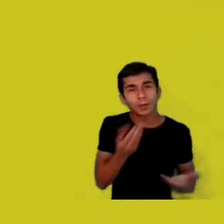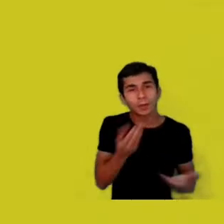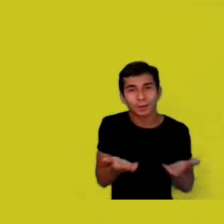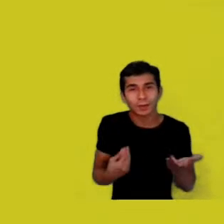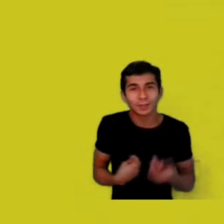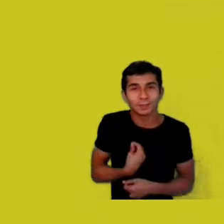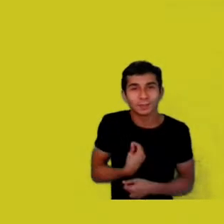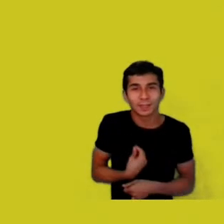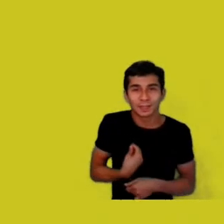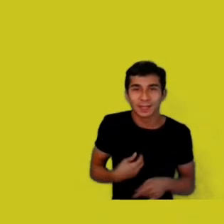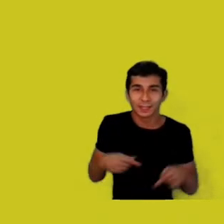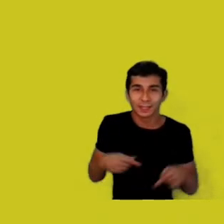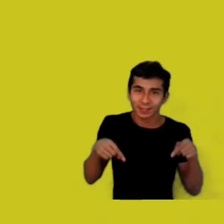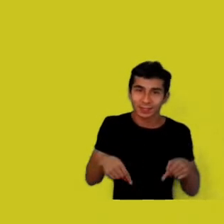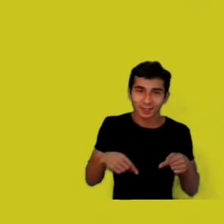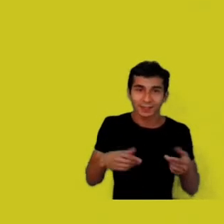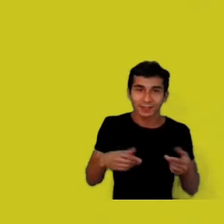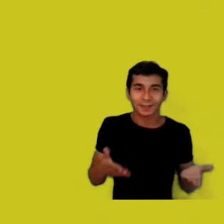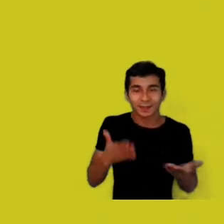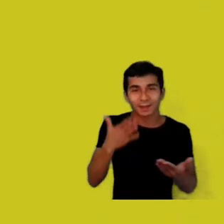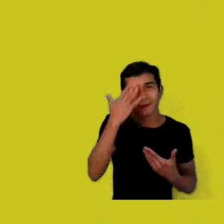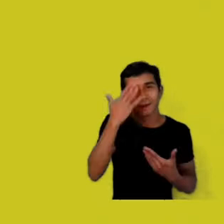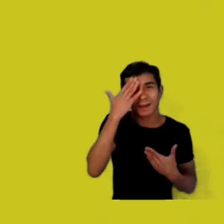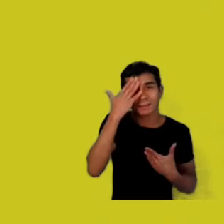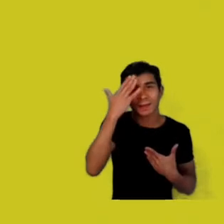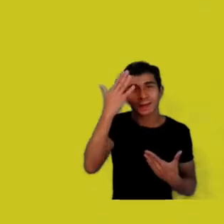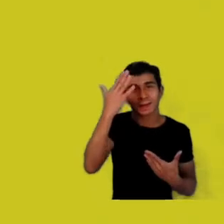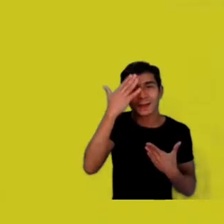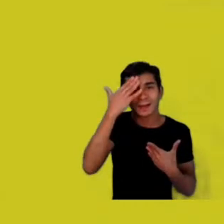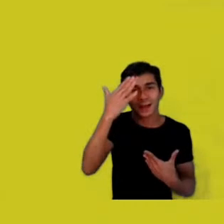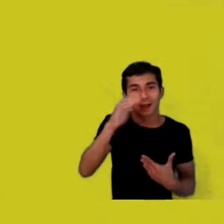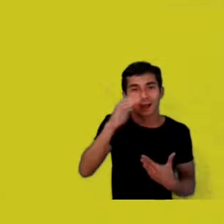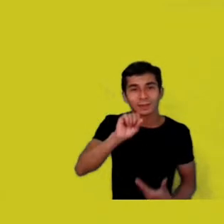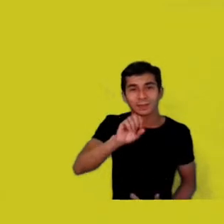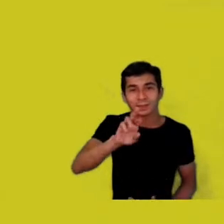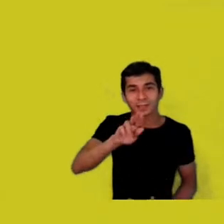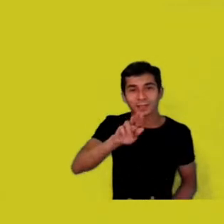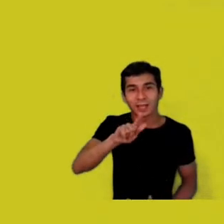Thank you, thanks to you, Sérgio, for your partnership.